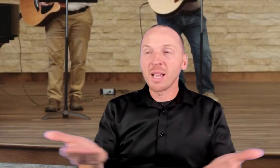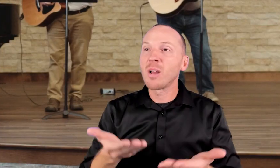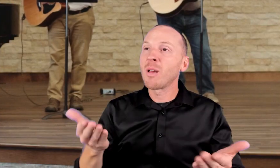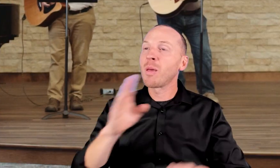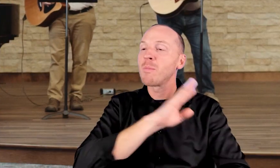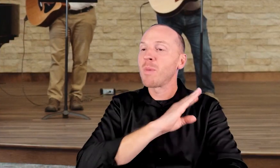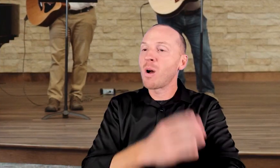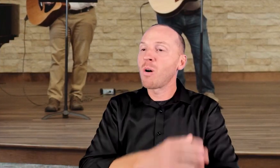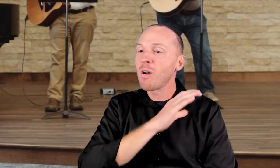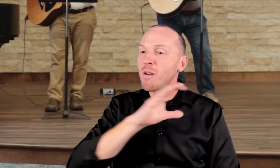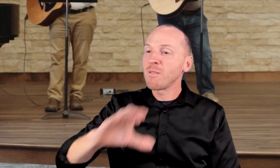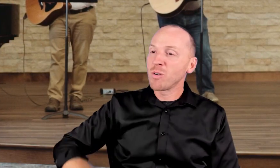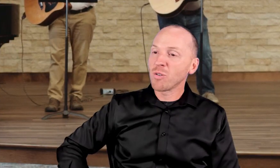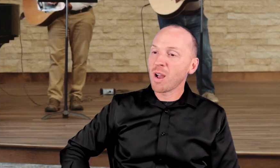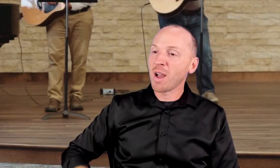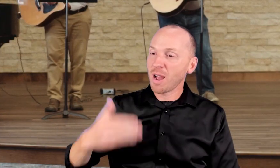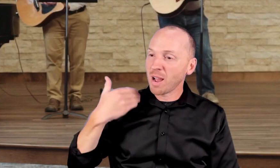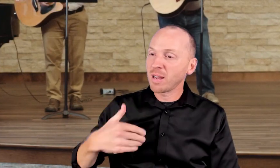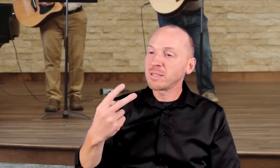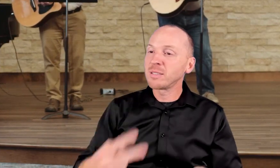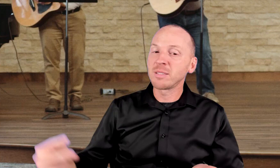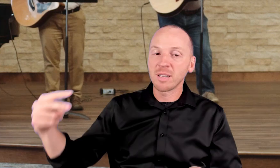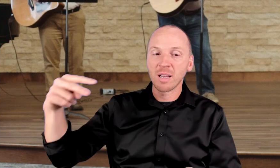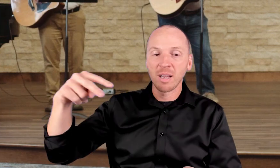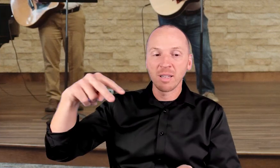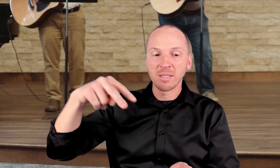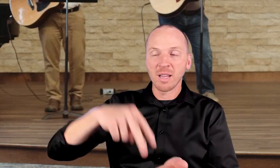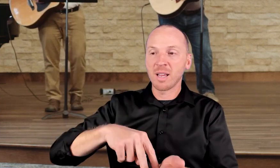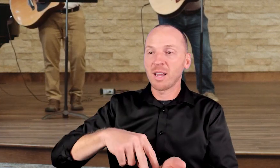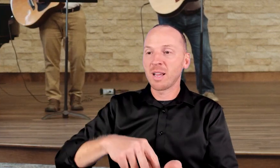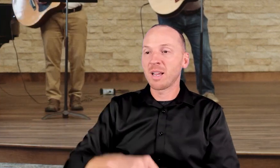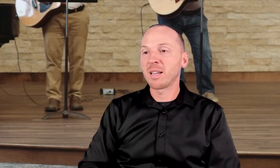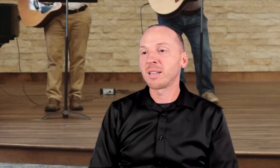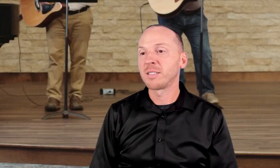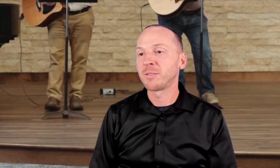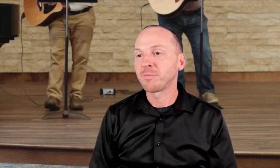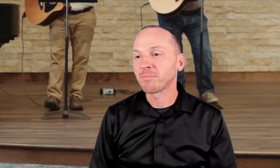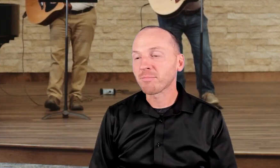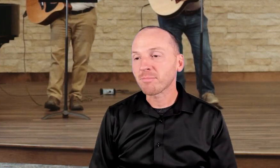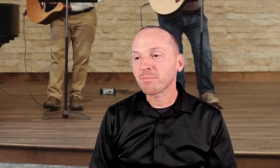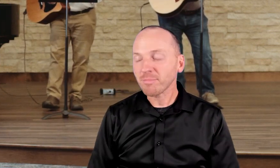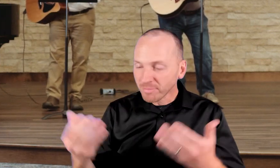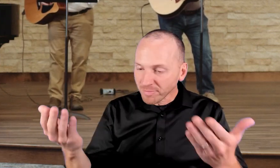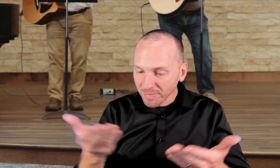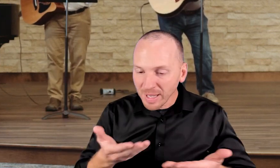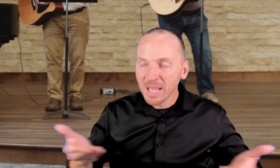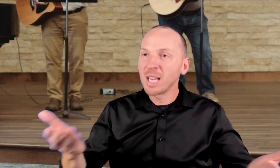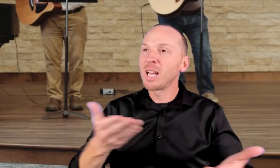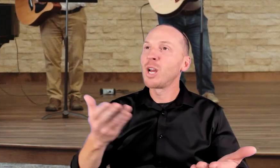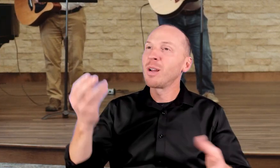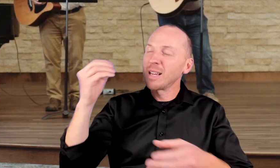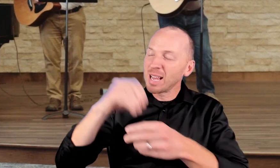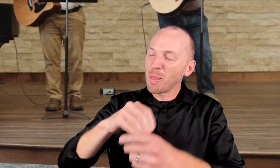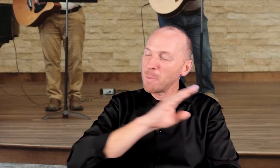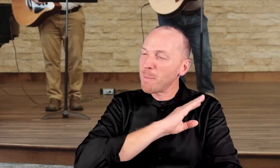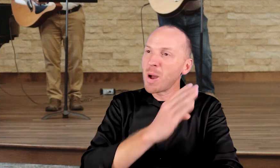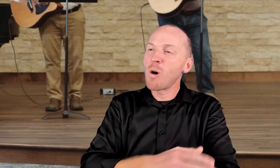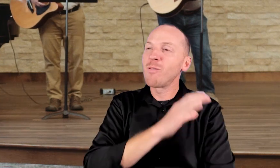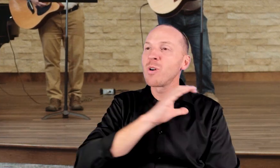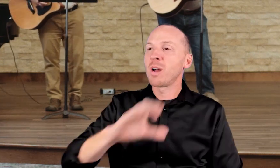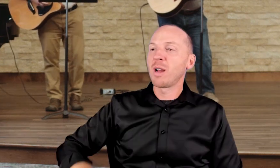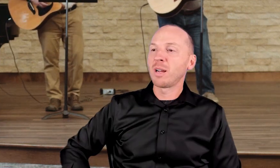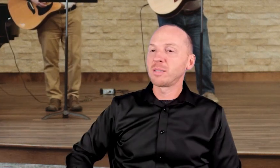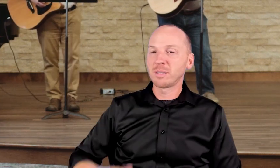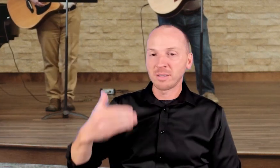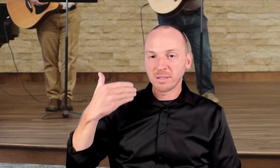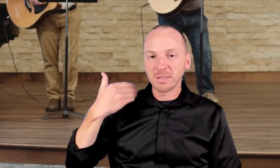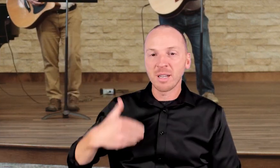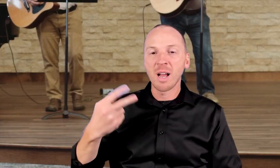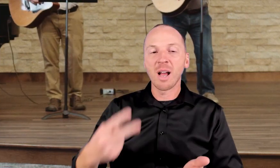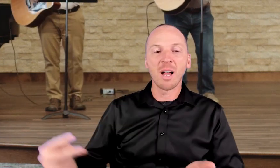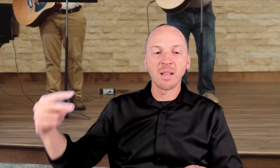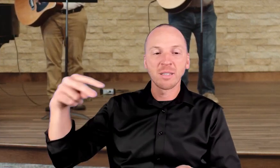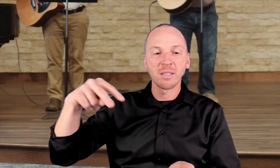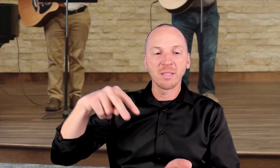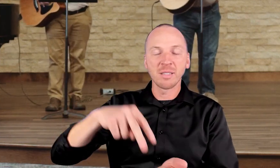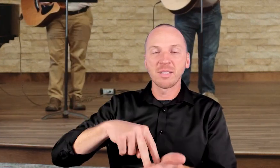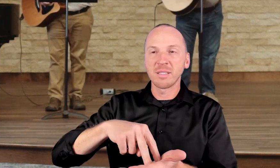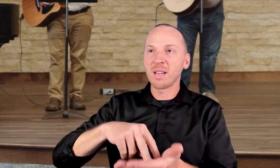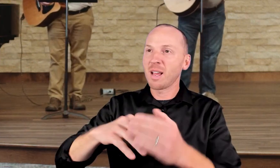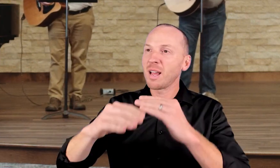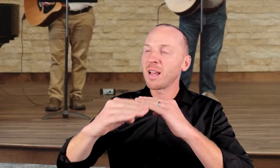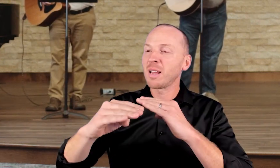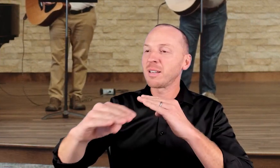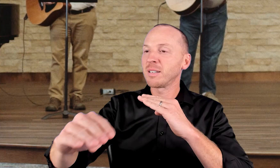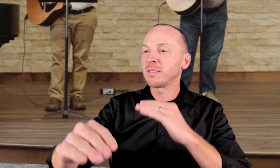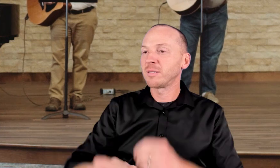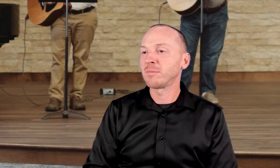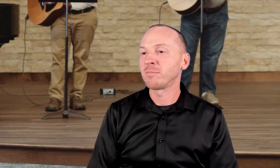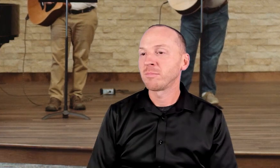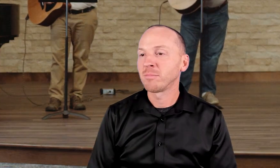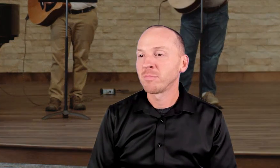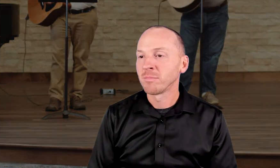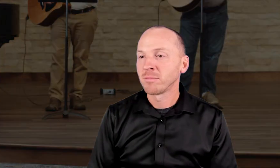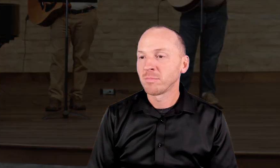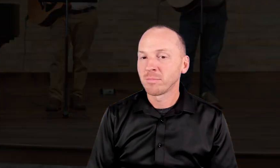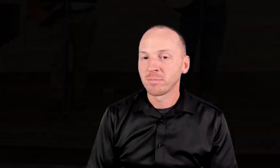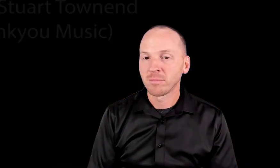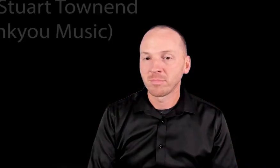Here in the pow'r of Christ I'll stand.